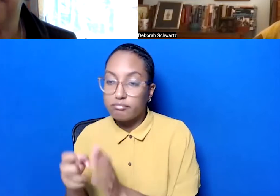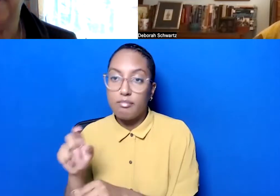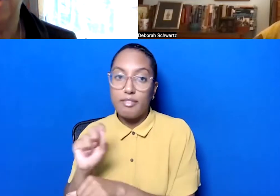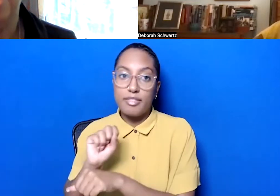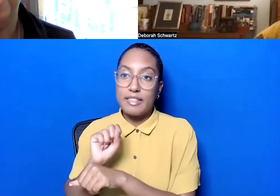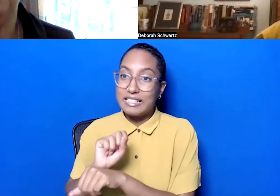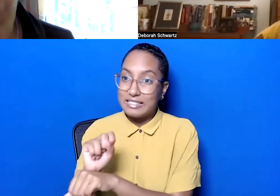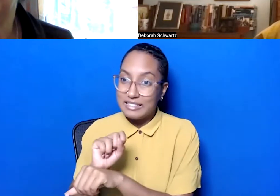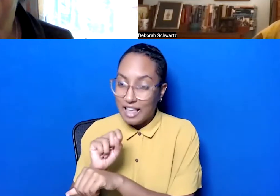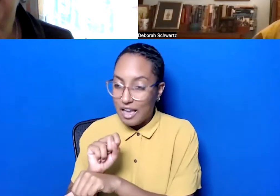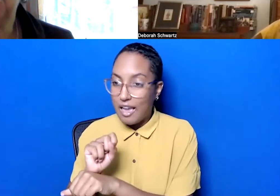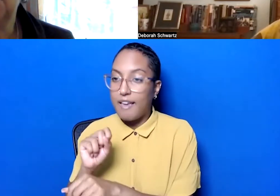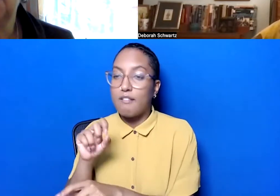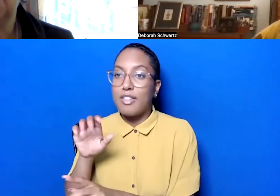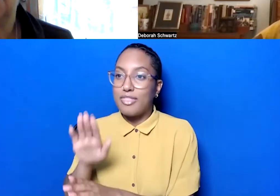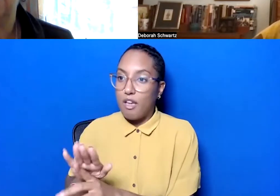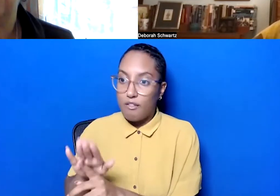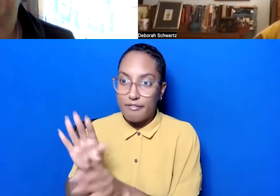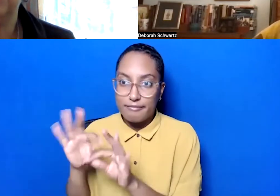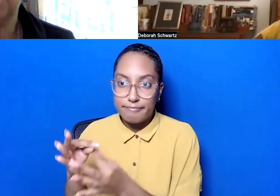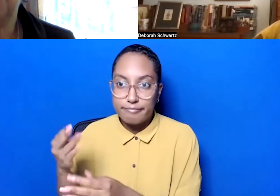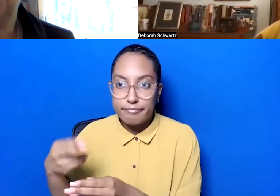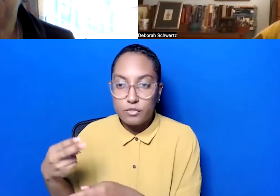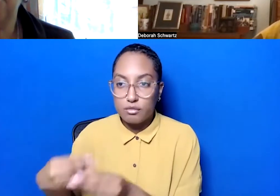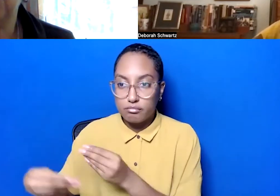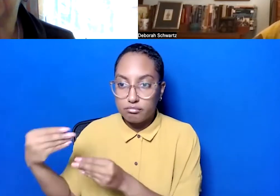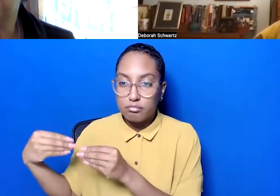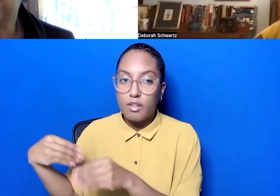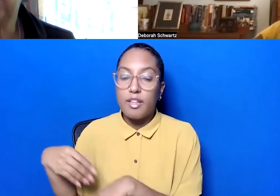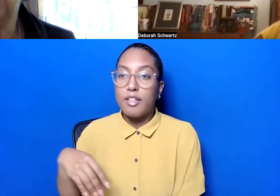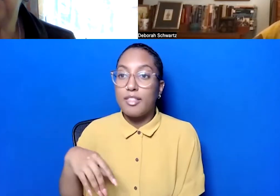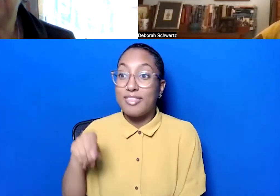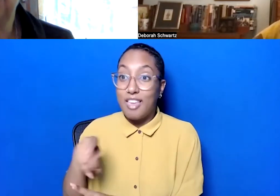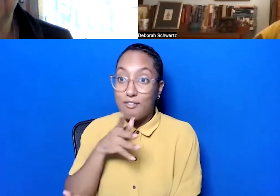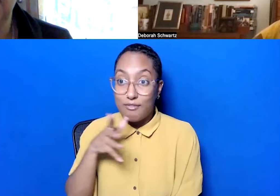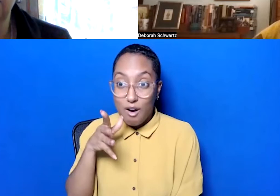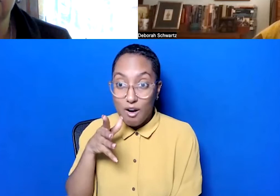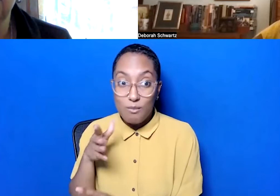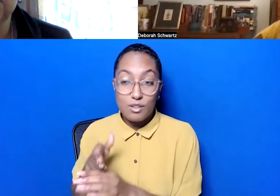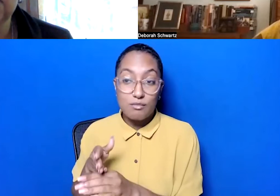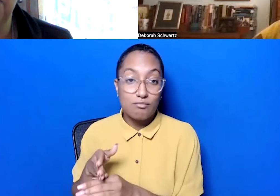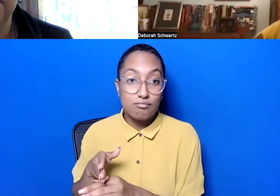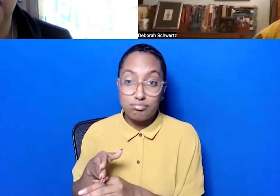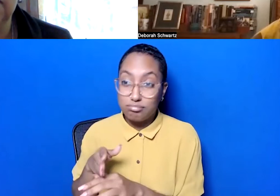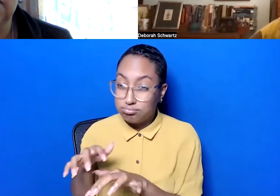And if you can imagine, the Dyckman Farm was more than 250 Acres of what's now Manhattan